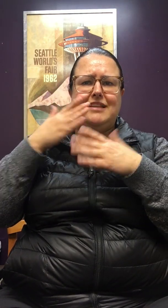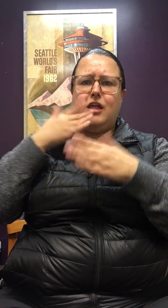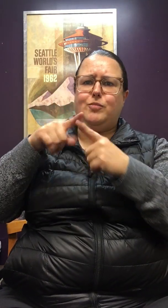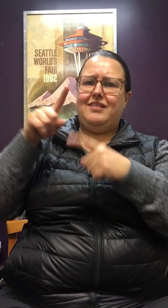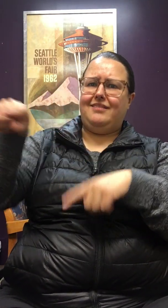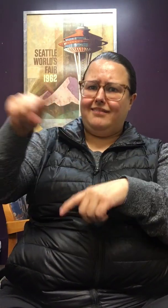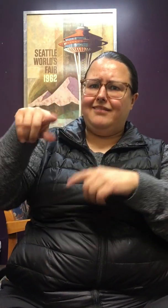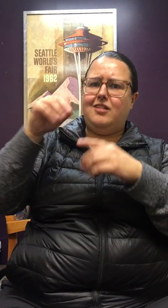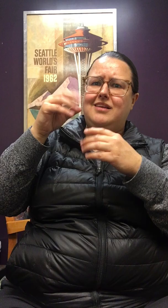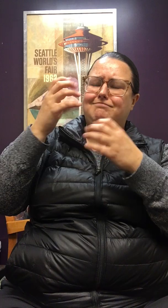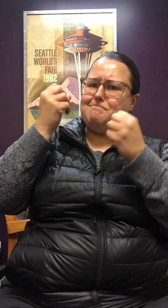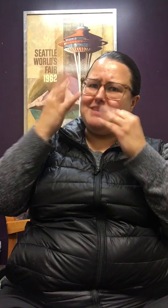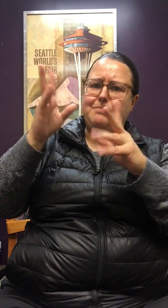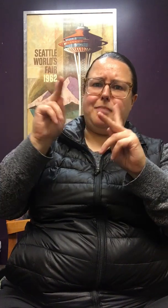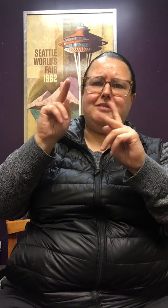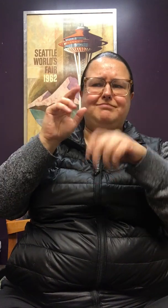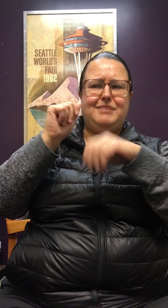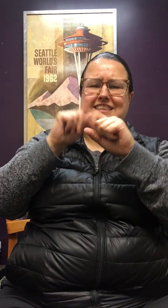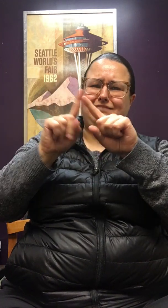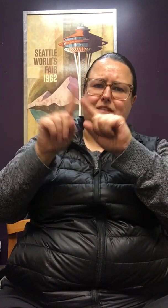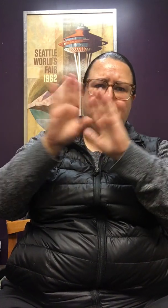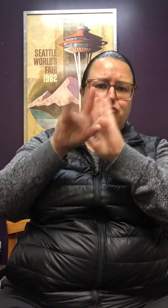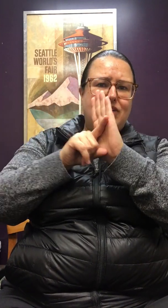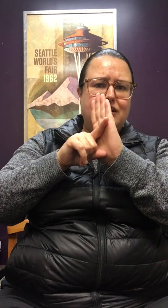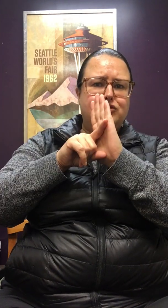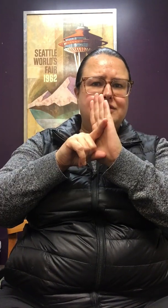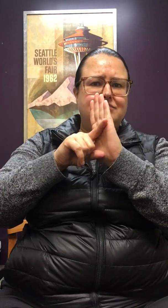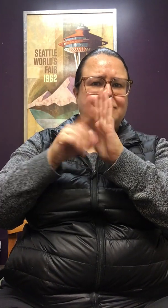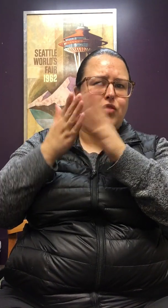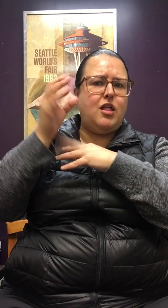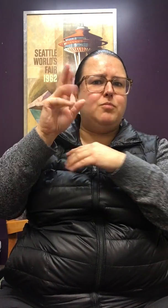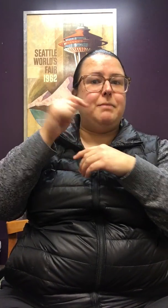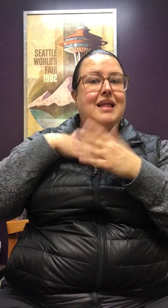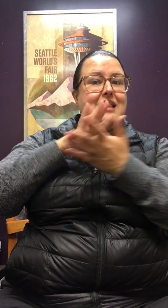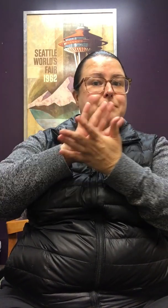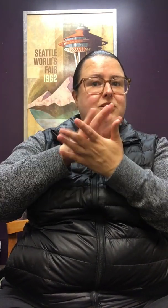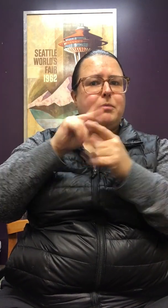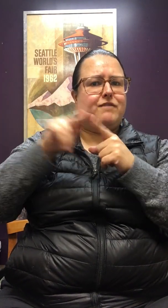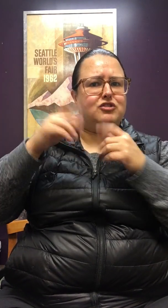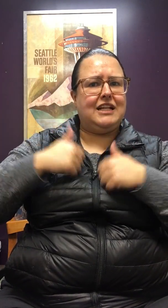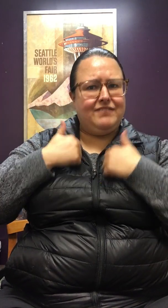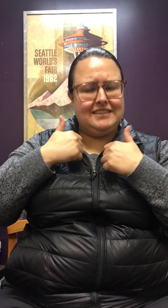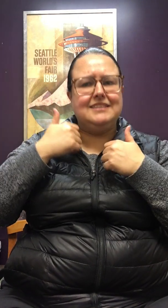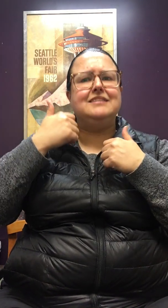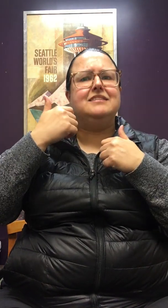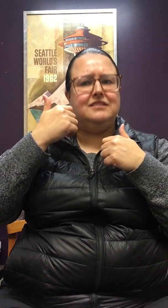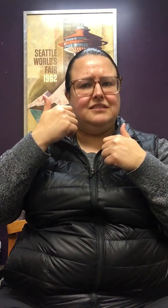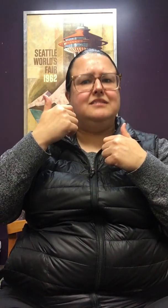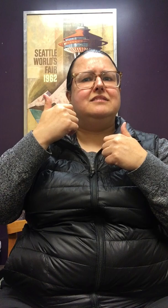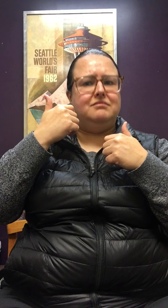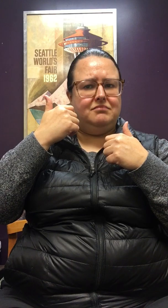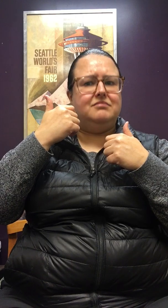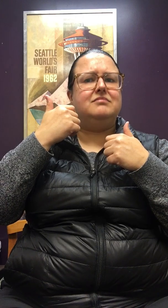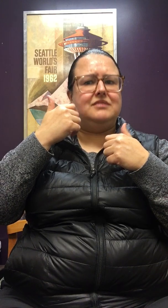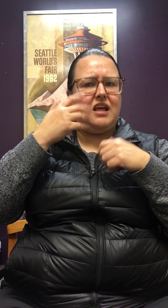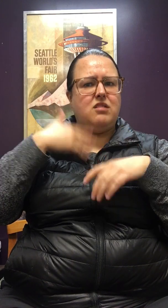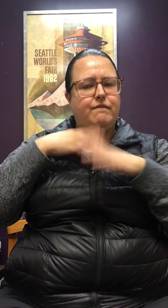Thanks to those peers and countless people of various backgrounds I’ve met throughout my academic and professional lives,